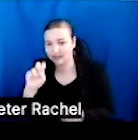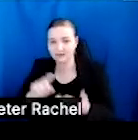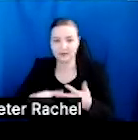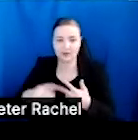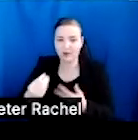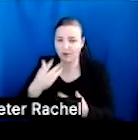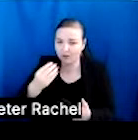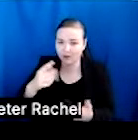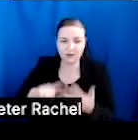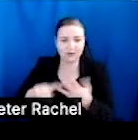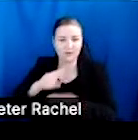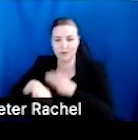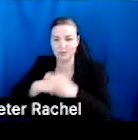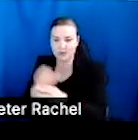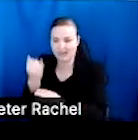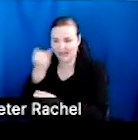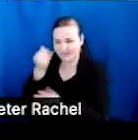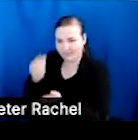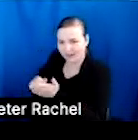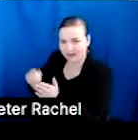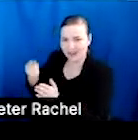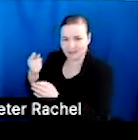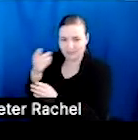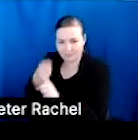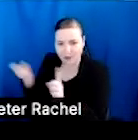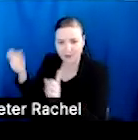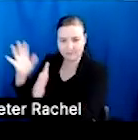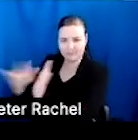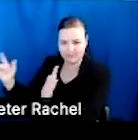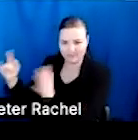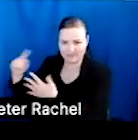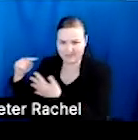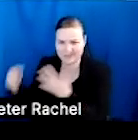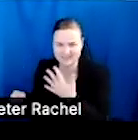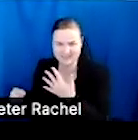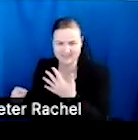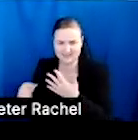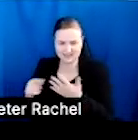As Aria Dean writes in her review of that Whitney biennial for Xtra, quote "representation is